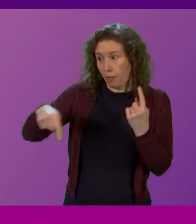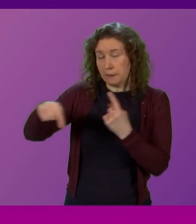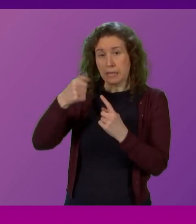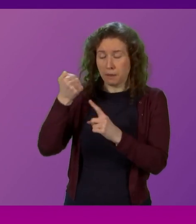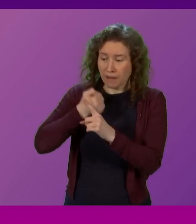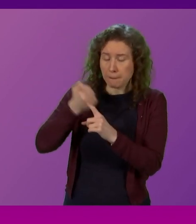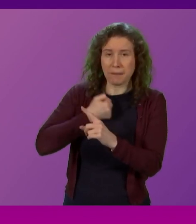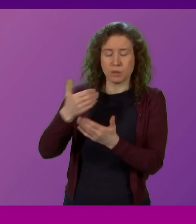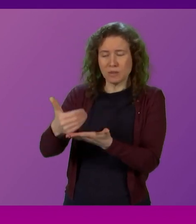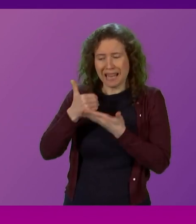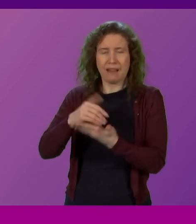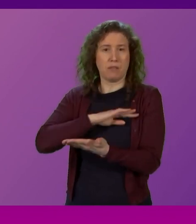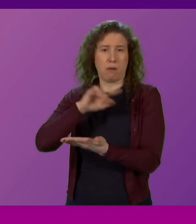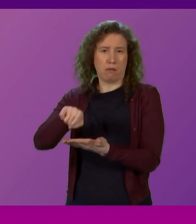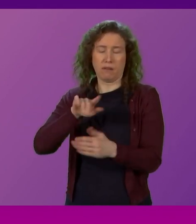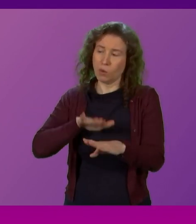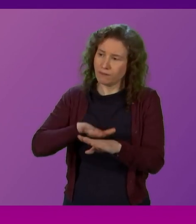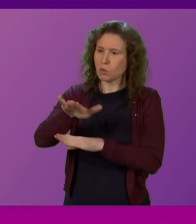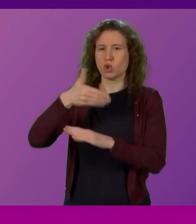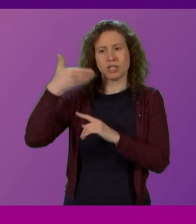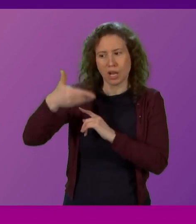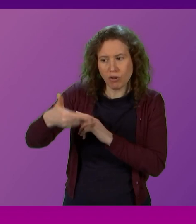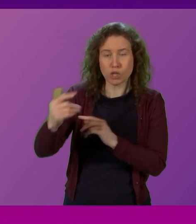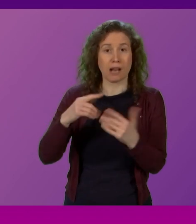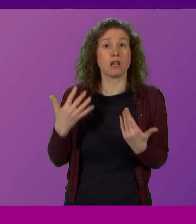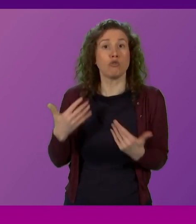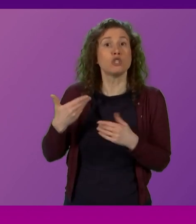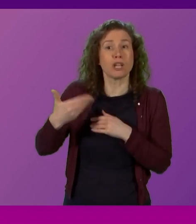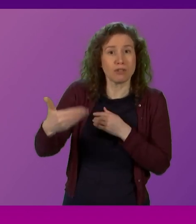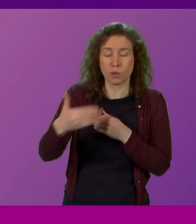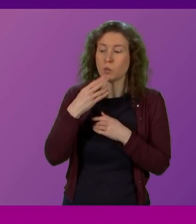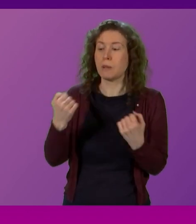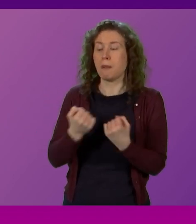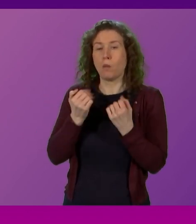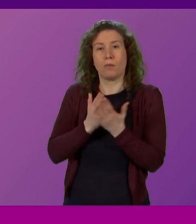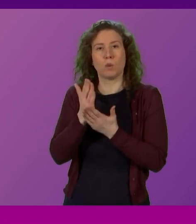park for current and future generations by using powers under the Town and Country Planning